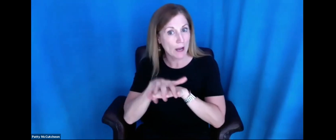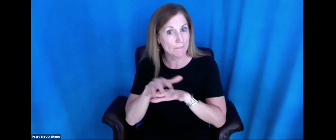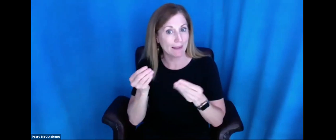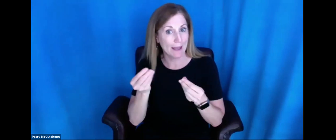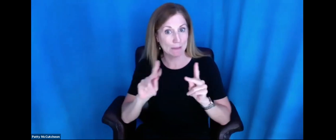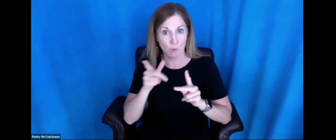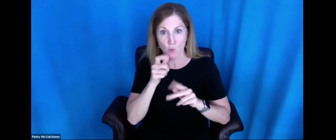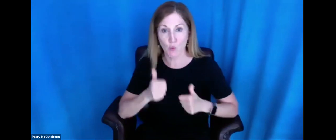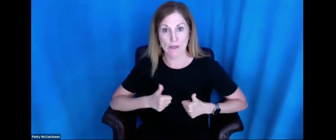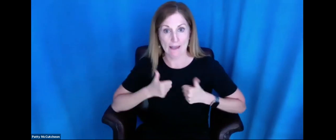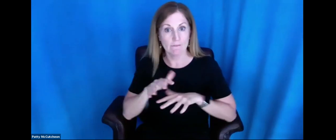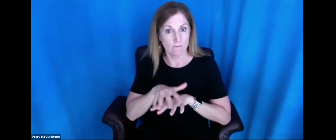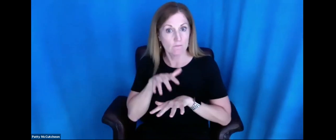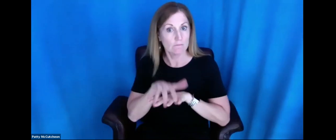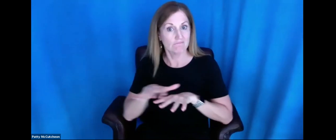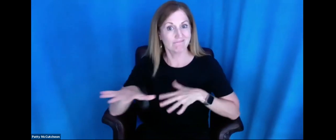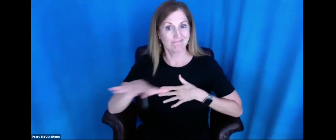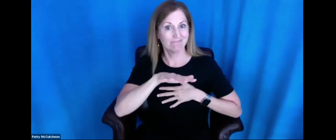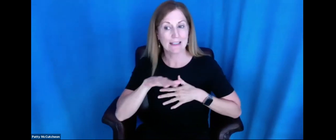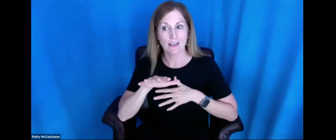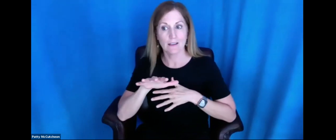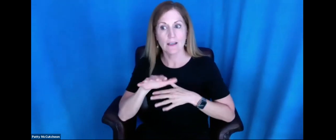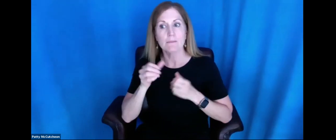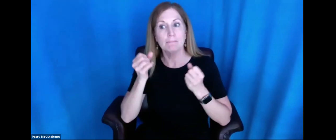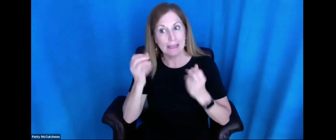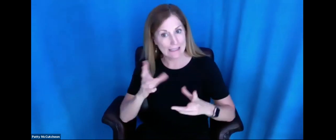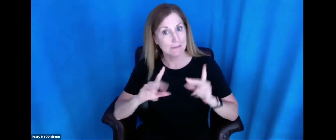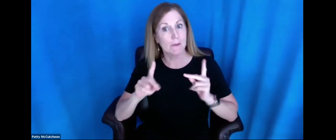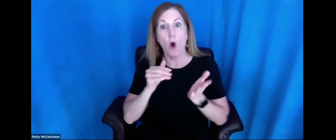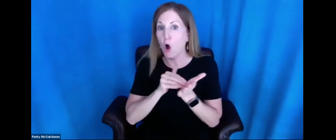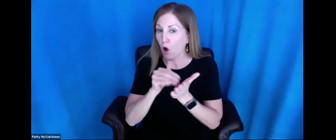reservations, often, not always, but often, there is a